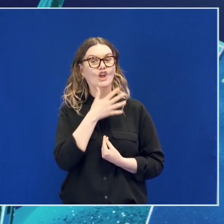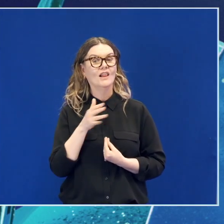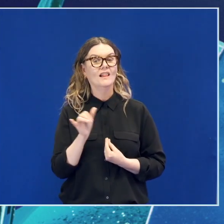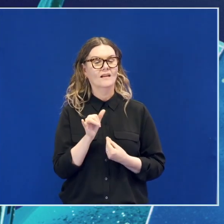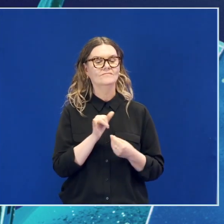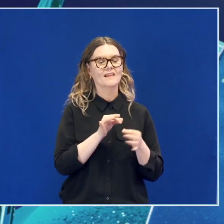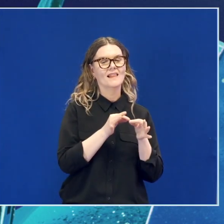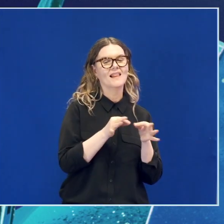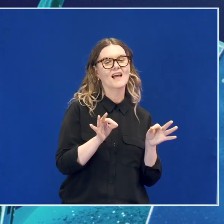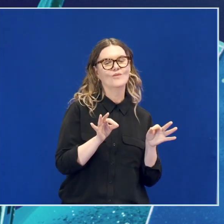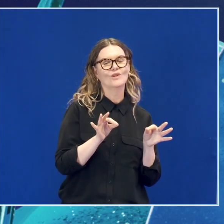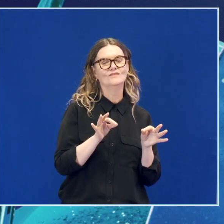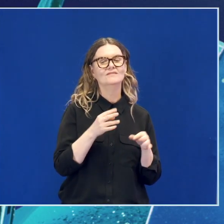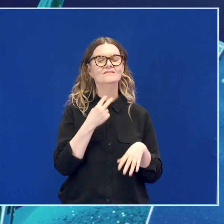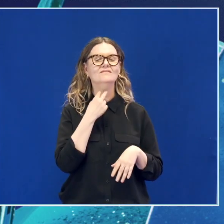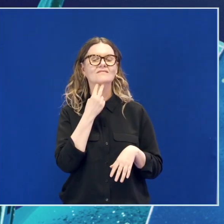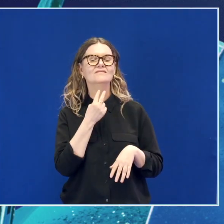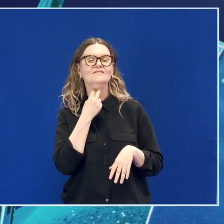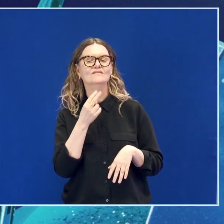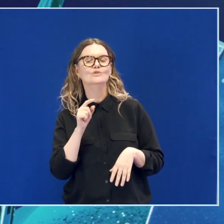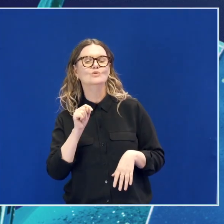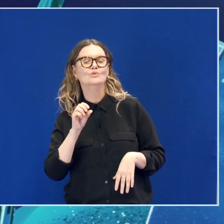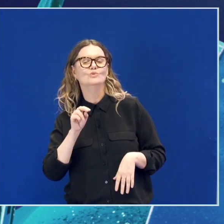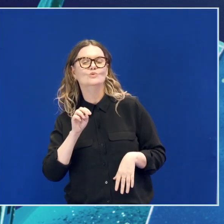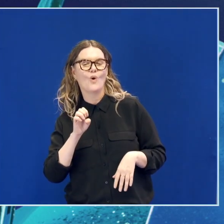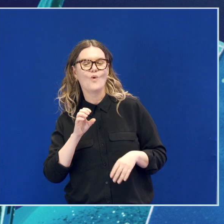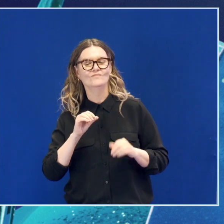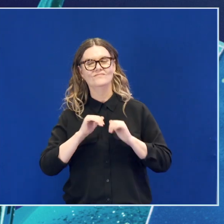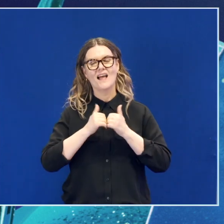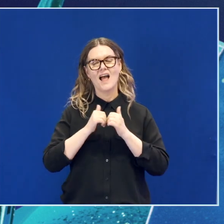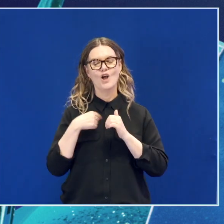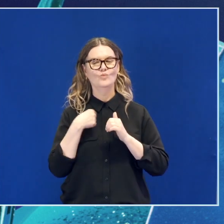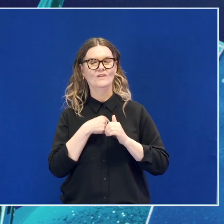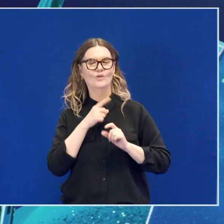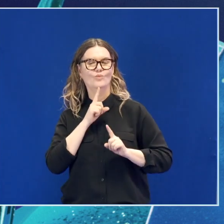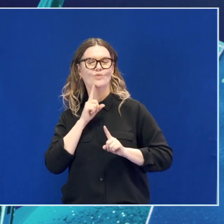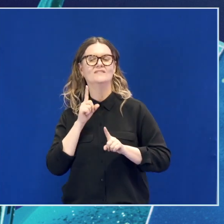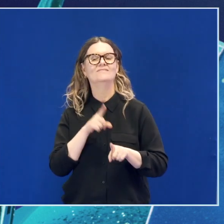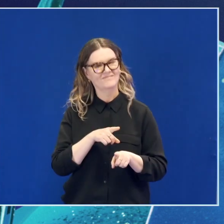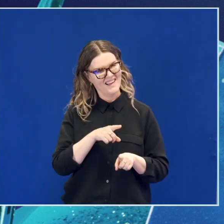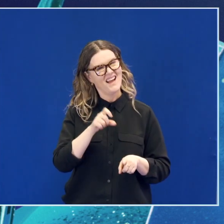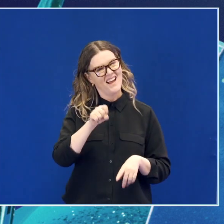And I use AI to help me with that. If I'm sending an email or writing a document